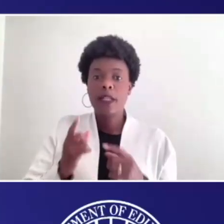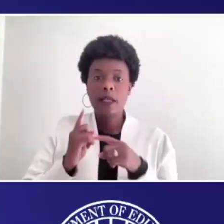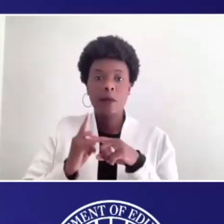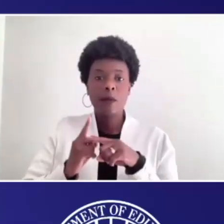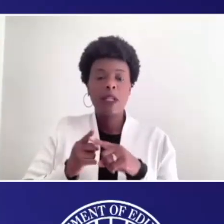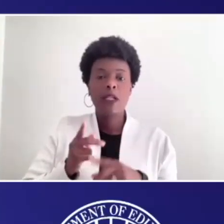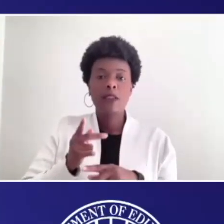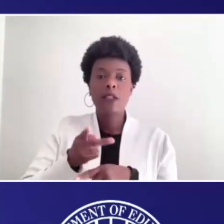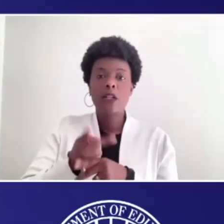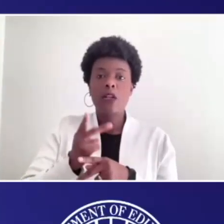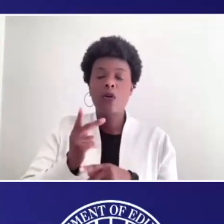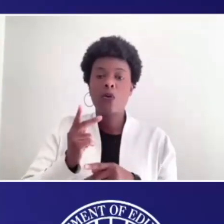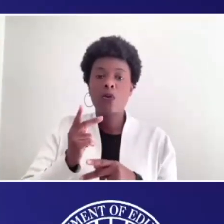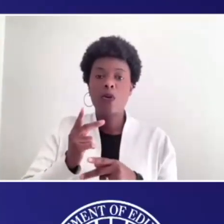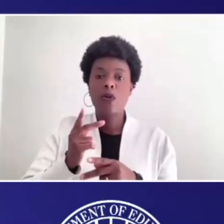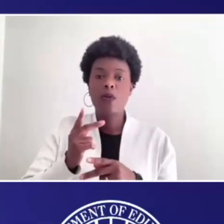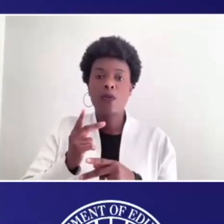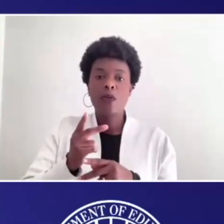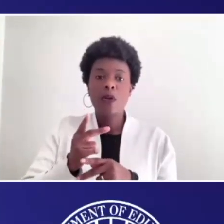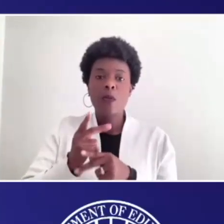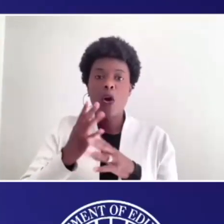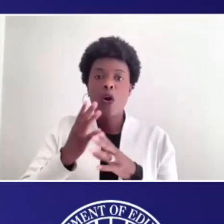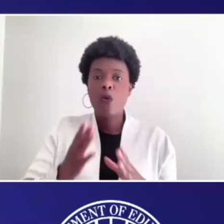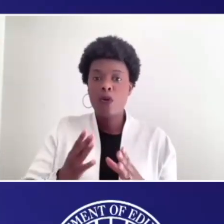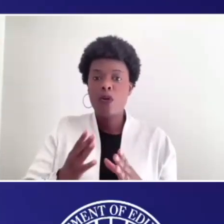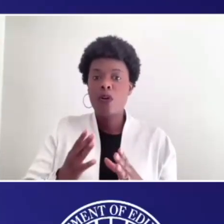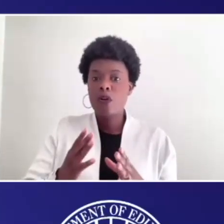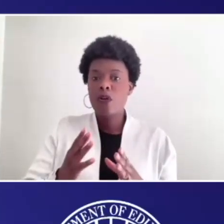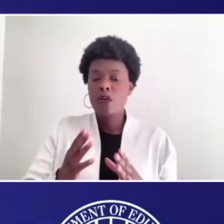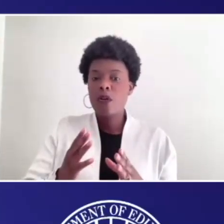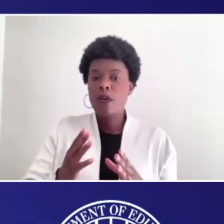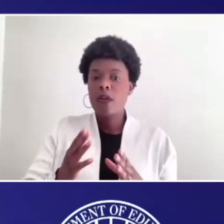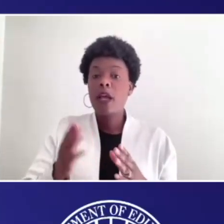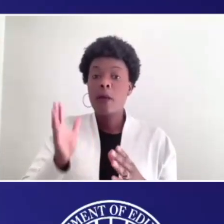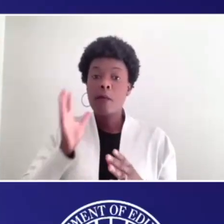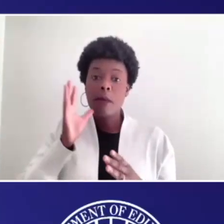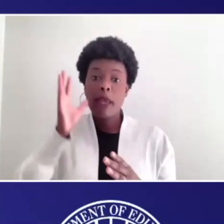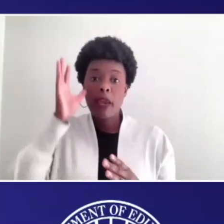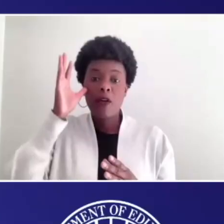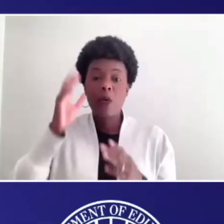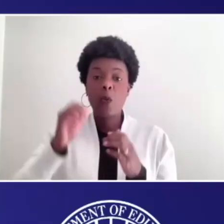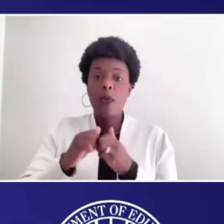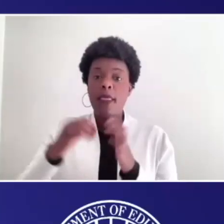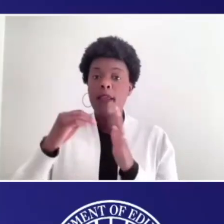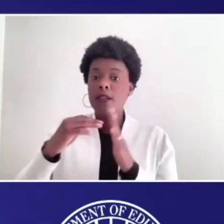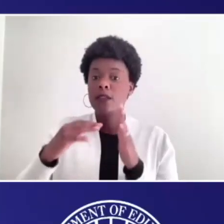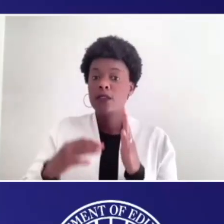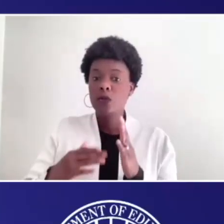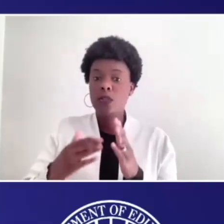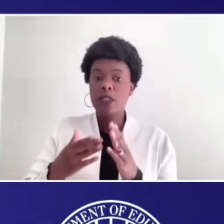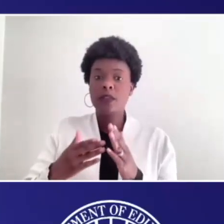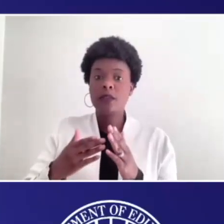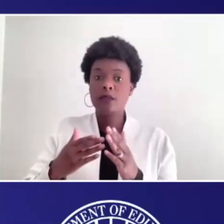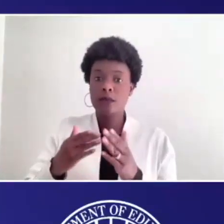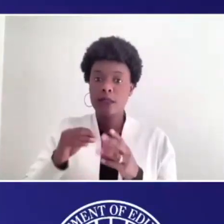for parent -- for -- and was a parent for students that were currently going through, was allowed to continue,